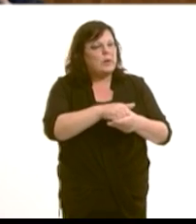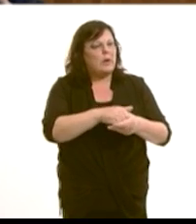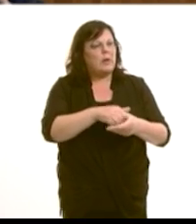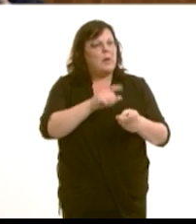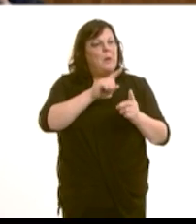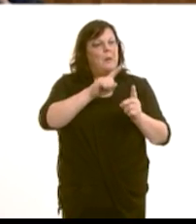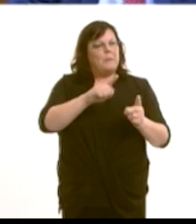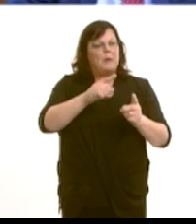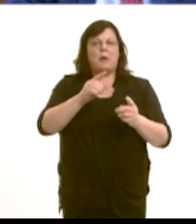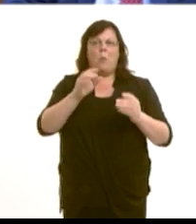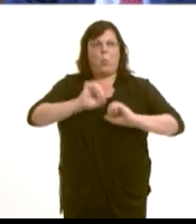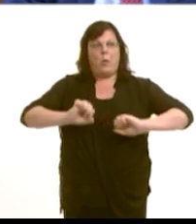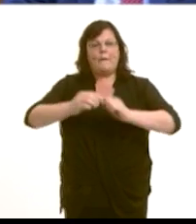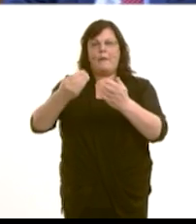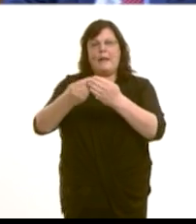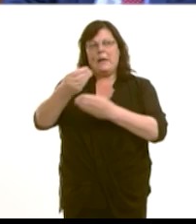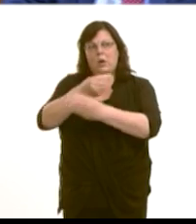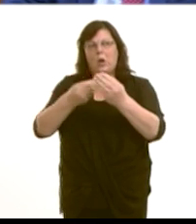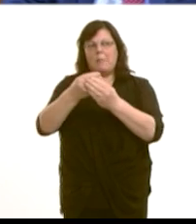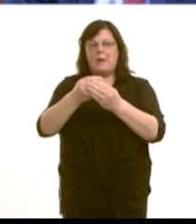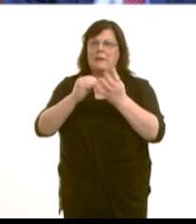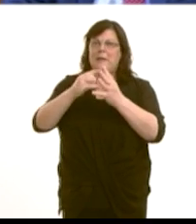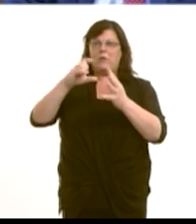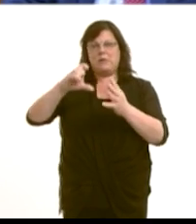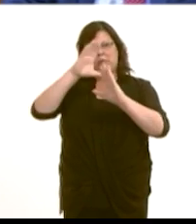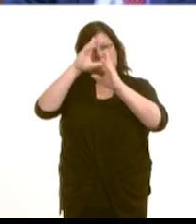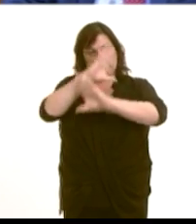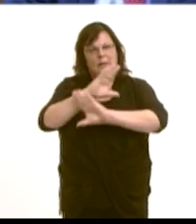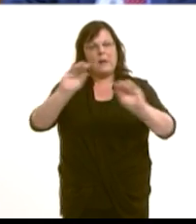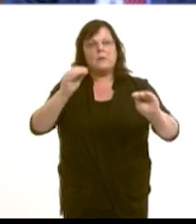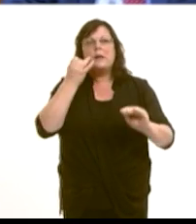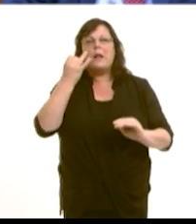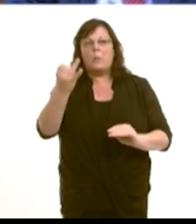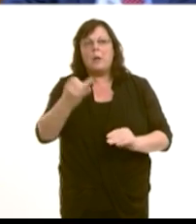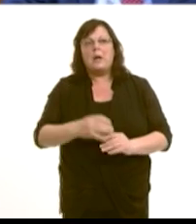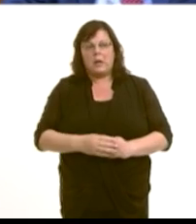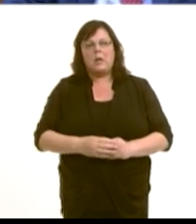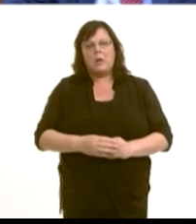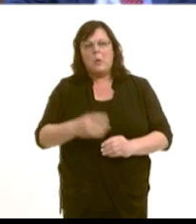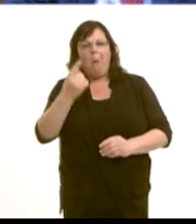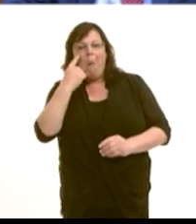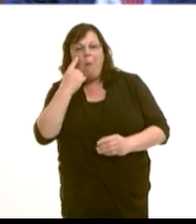economy Secretary, I know, will be making an announcement next week on the progress of this scheme.